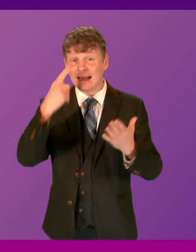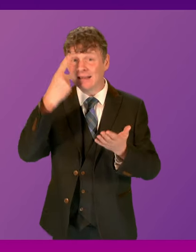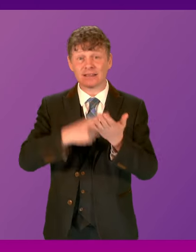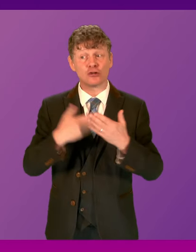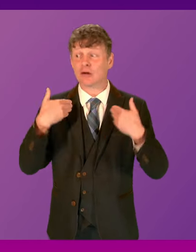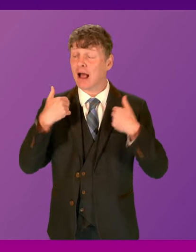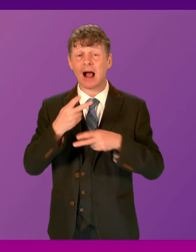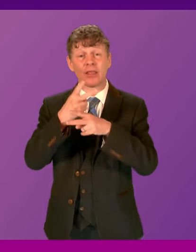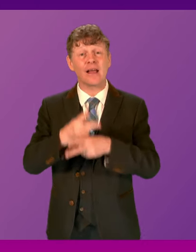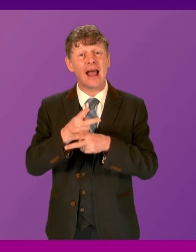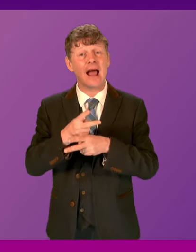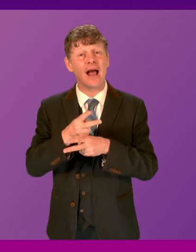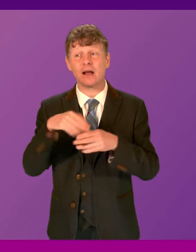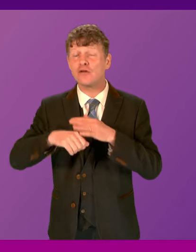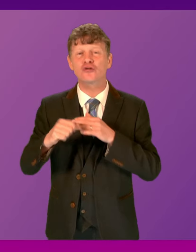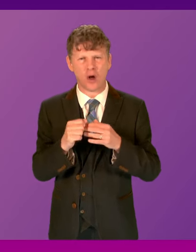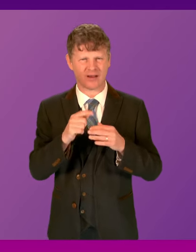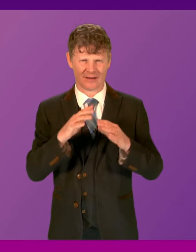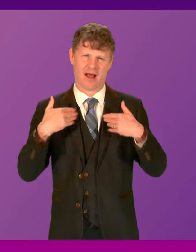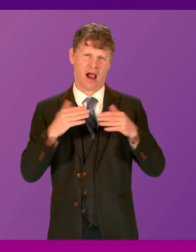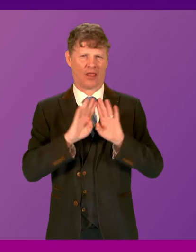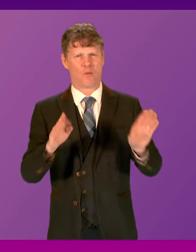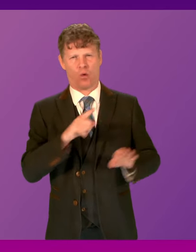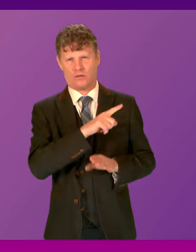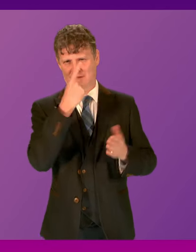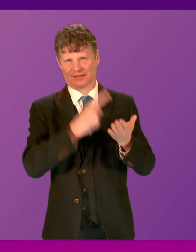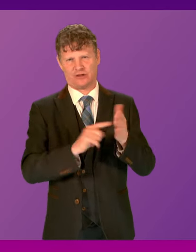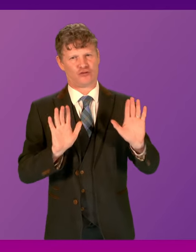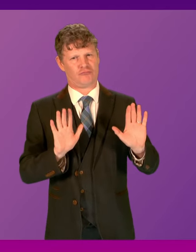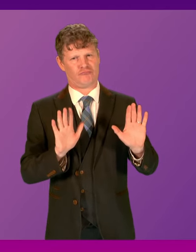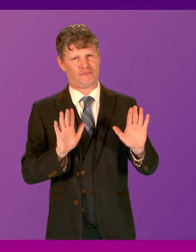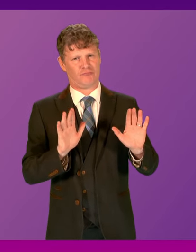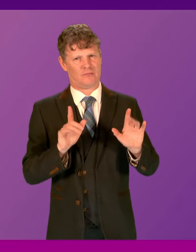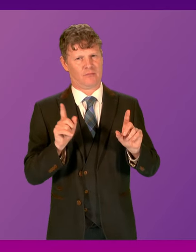rightly, be made by health boards and, most important, by the clinicians involved.